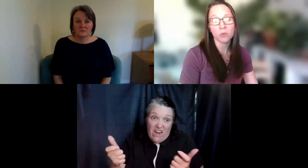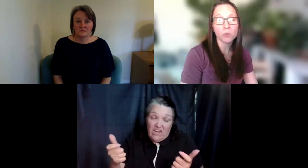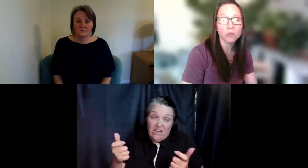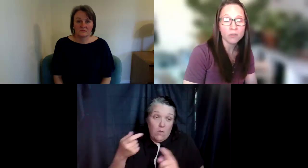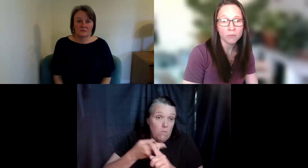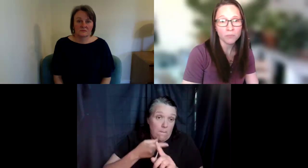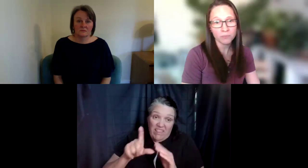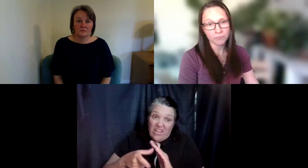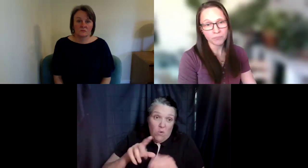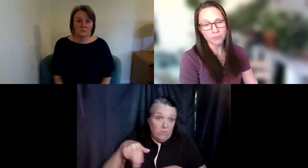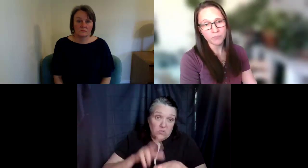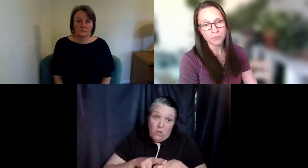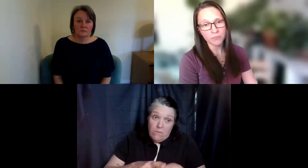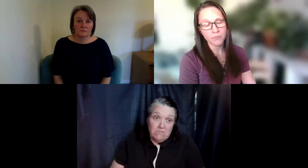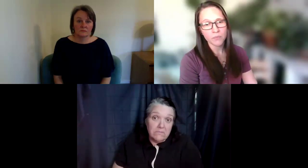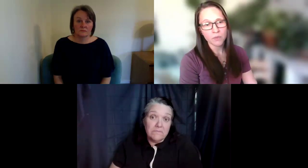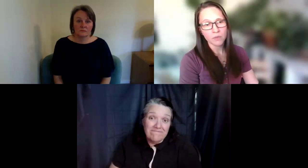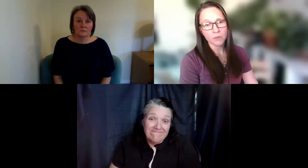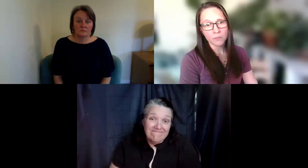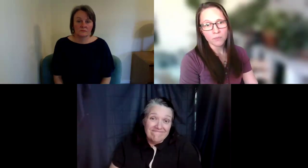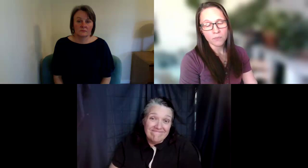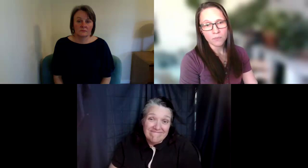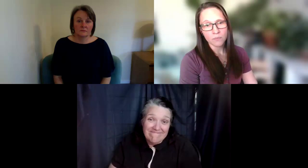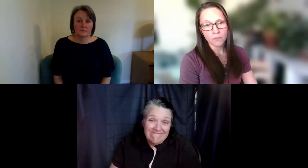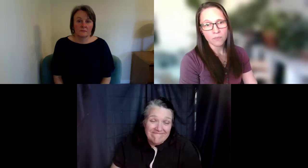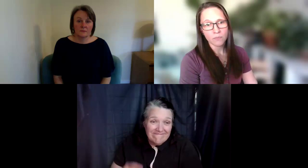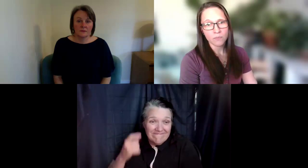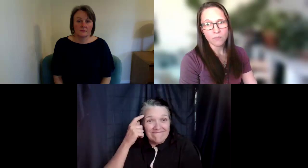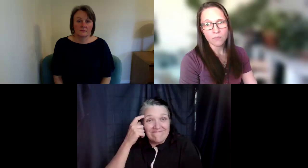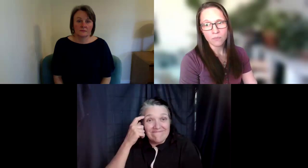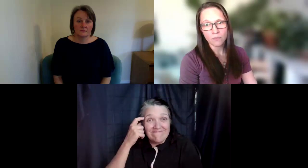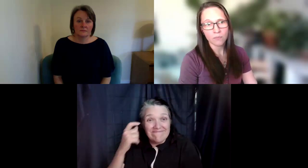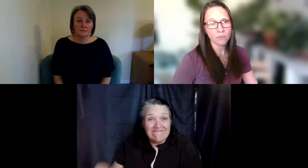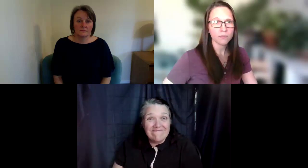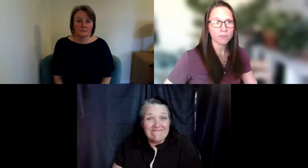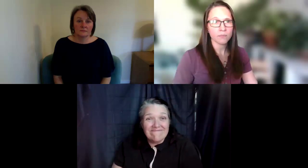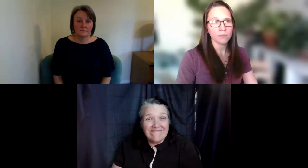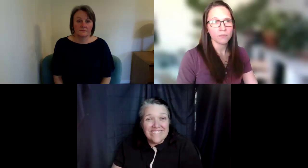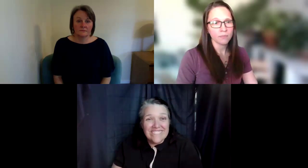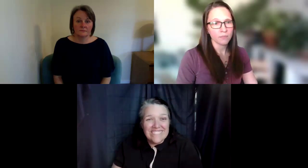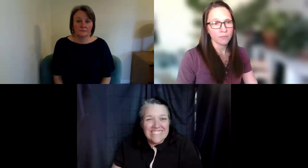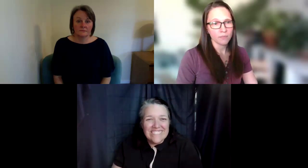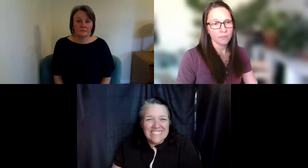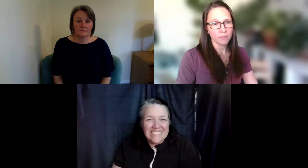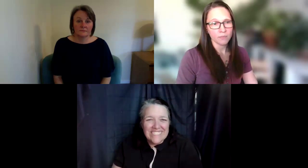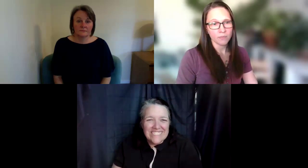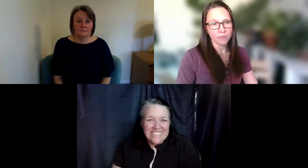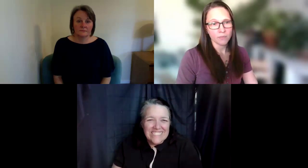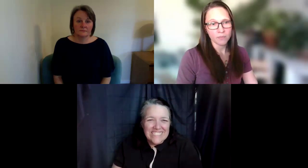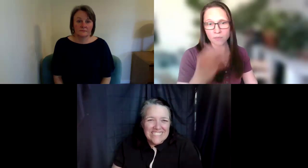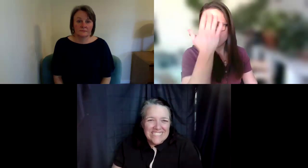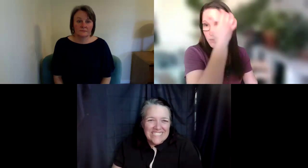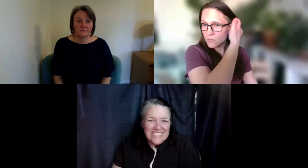back to normal.